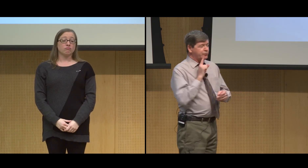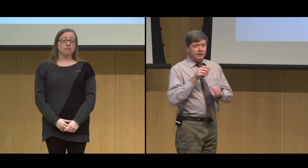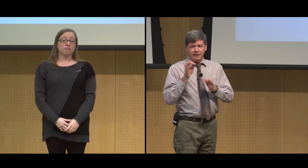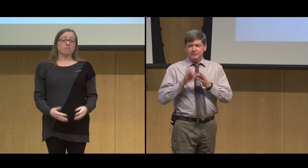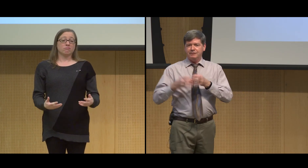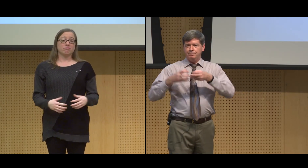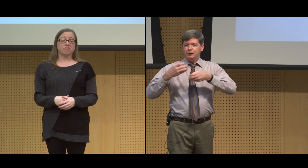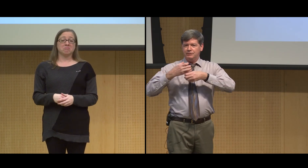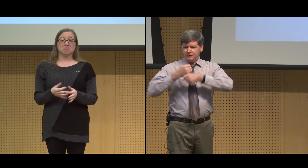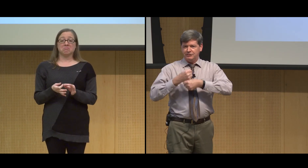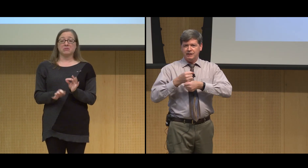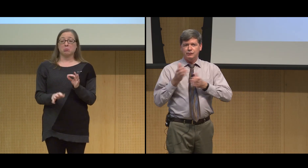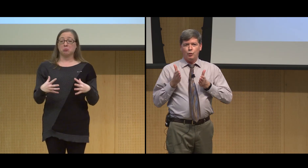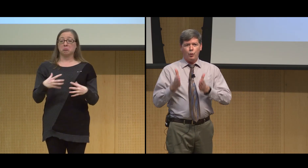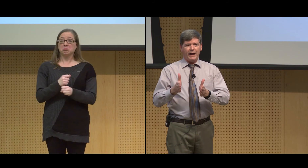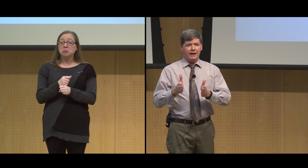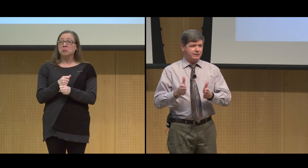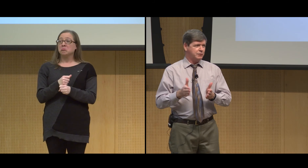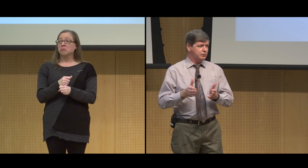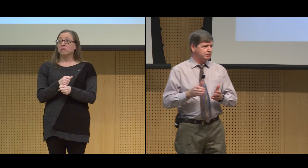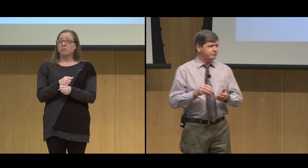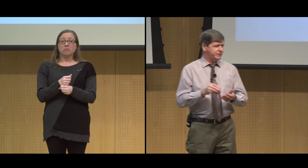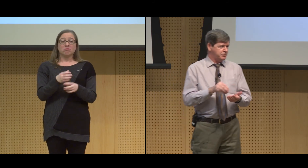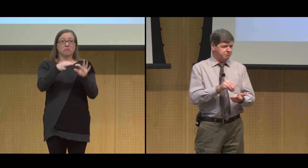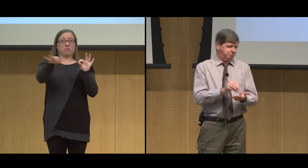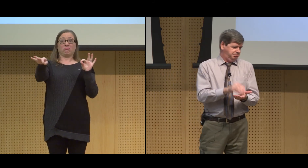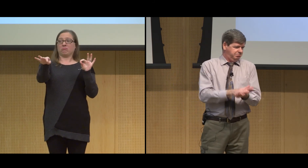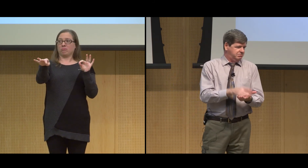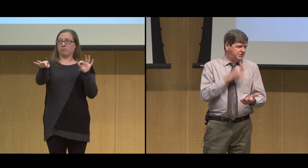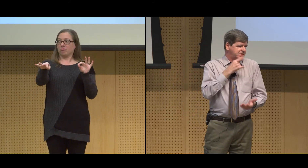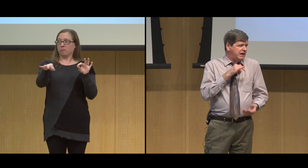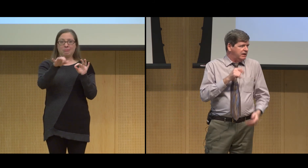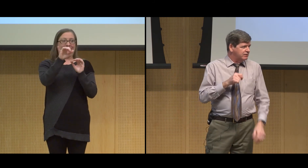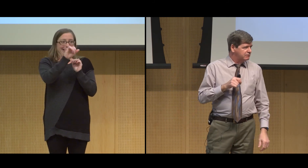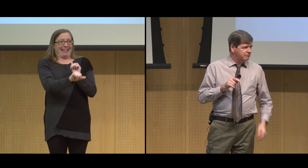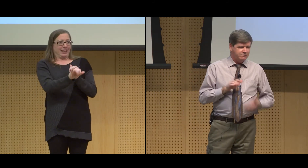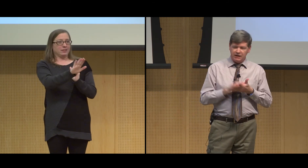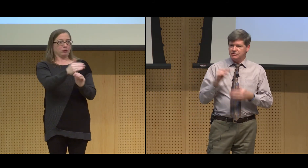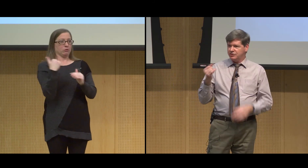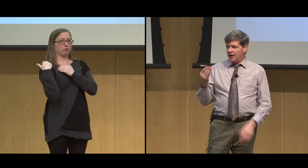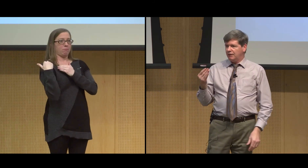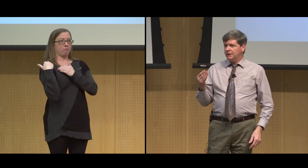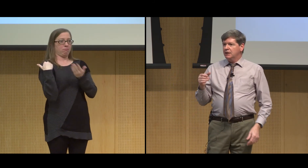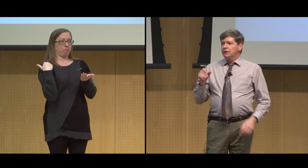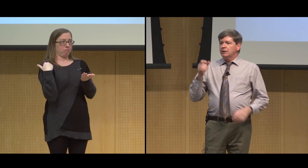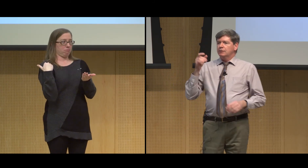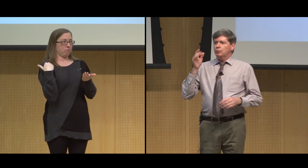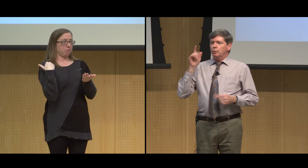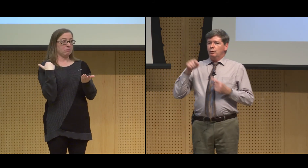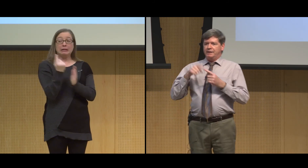and really that's a simple, succinct way to--to--to say it. That's your job.